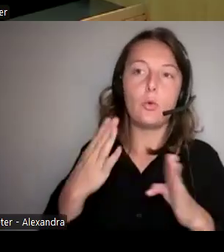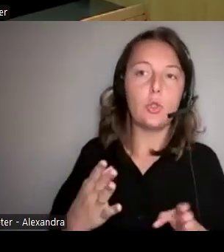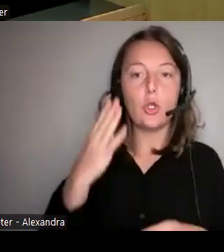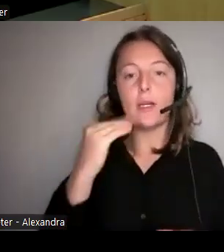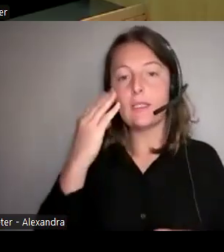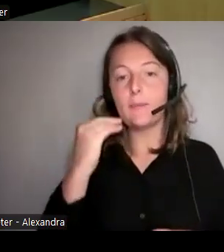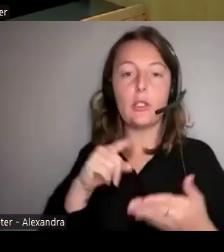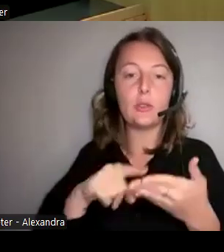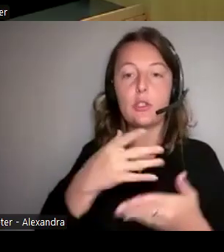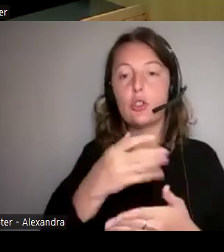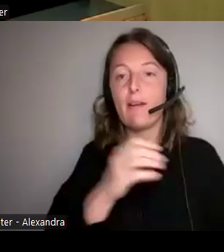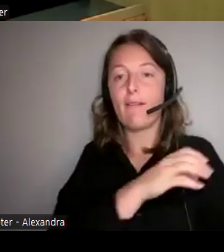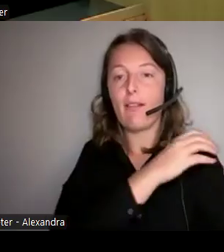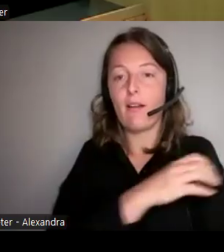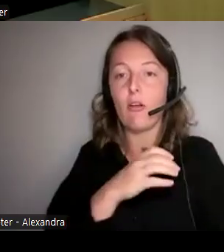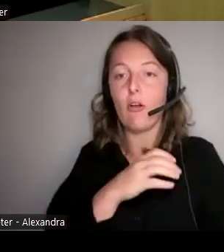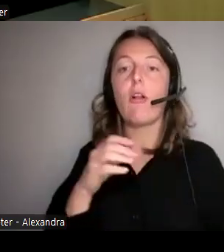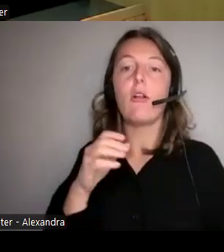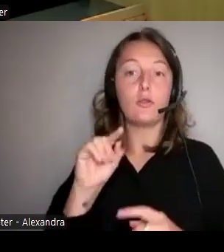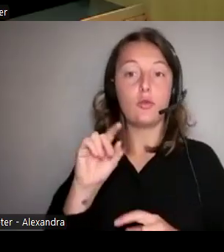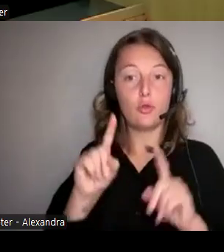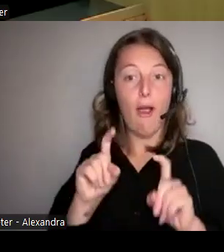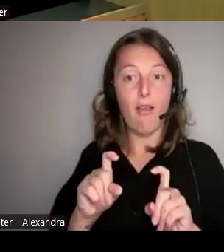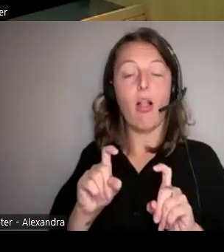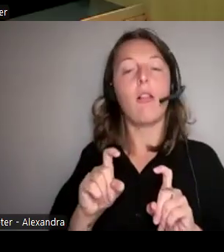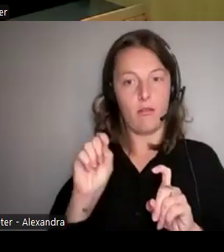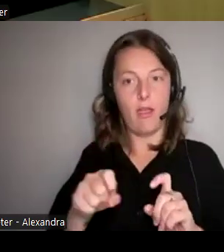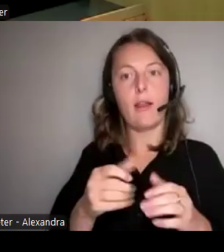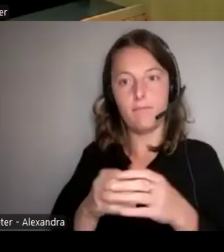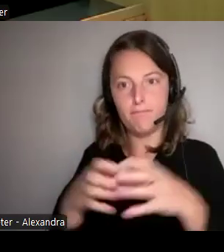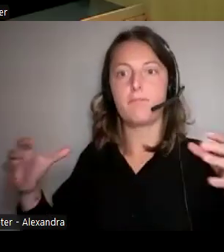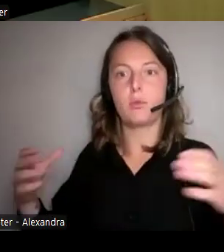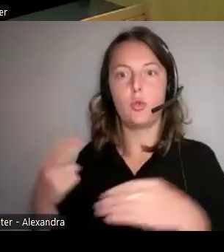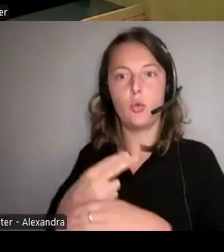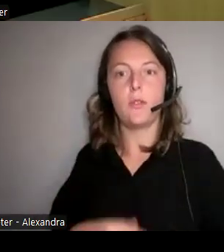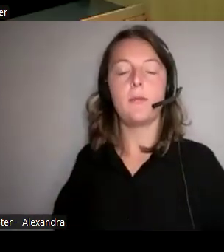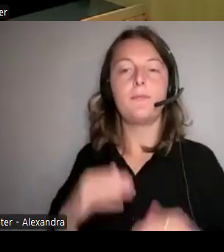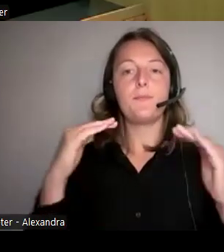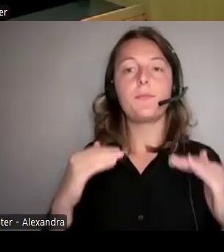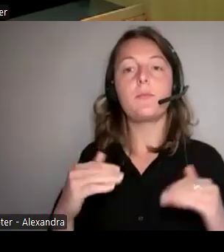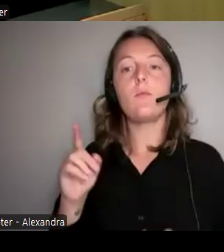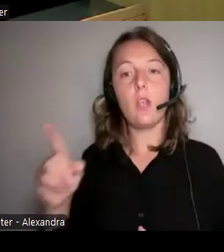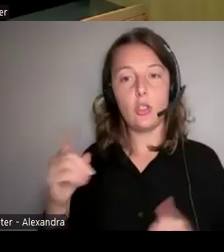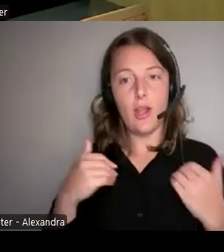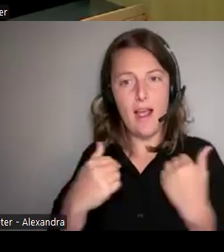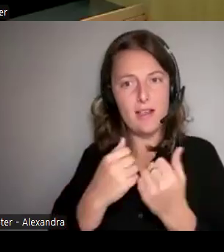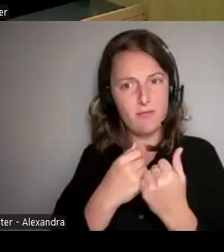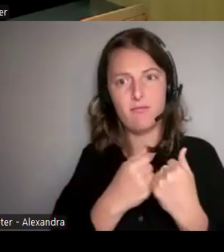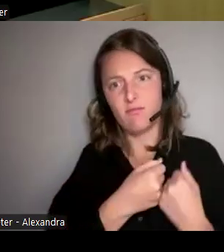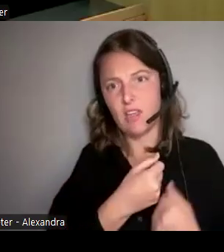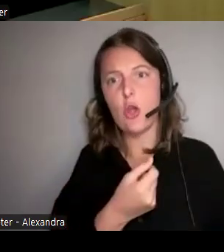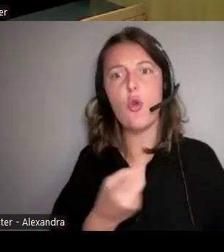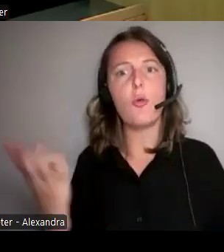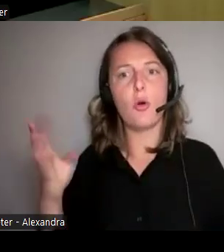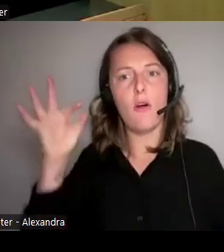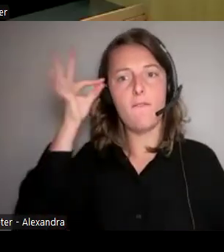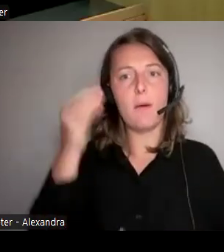and clinical trials uh can then take to scale. She's had innumerable federally funded grants.